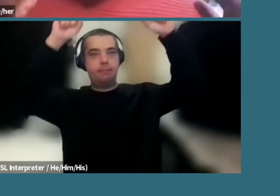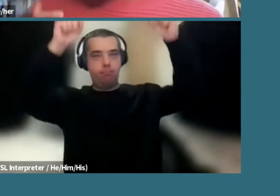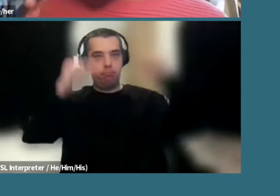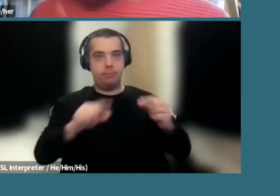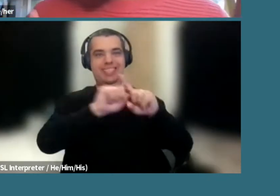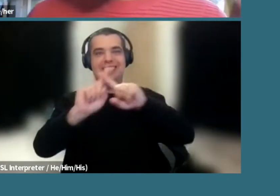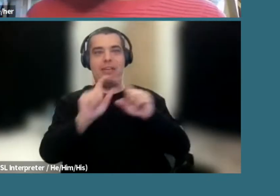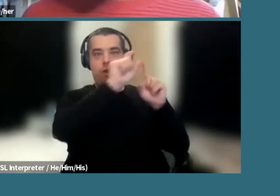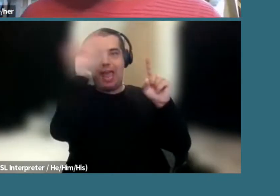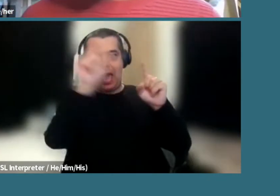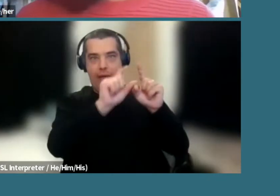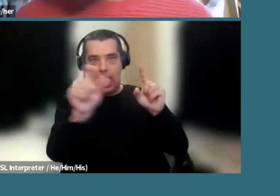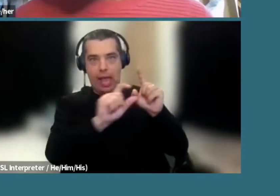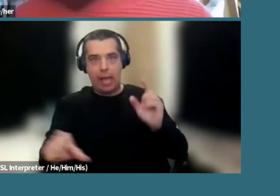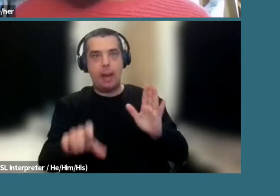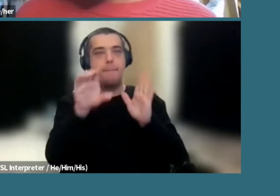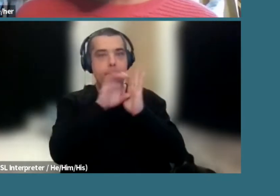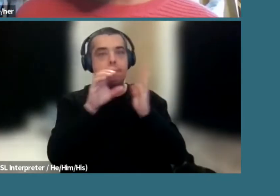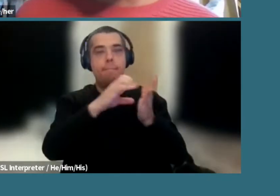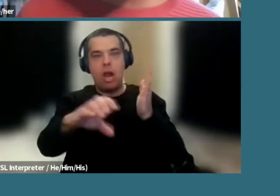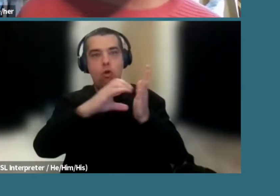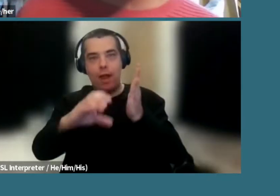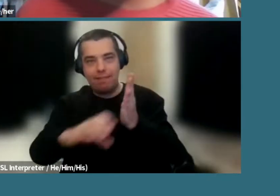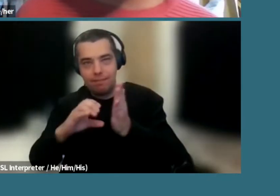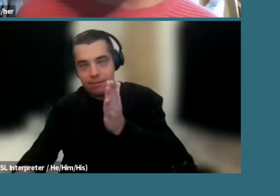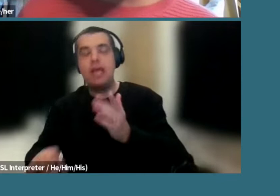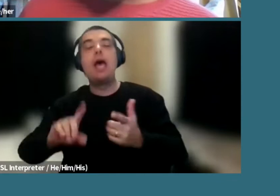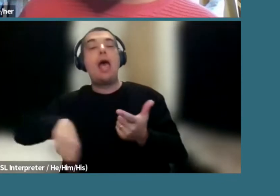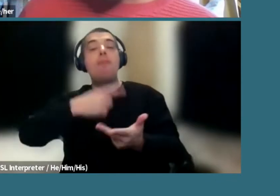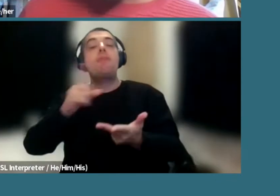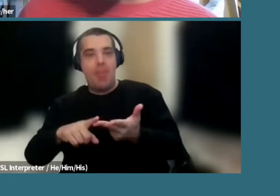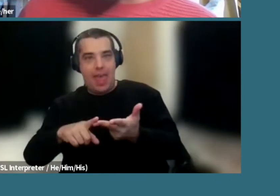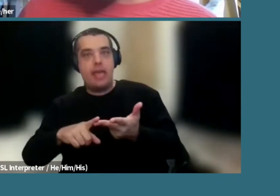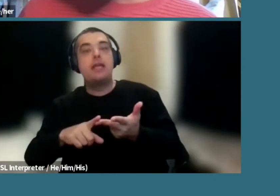get to some of the paragraphs, and then the alt text comes into play